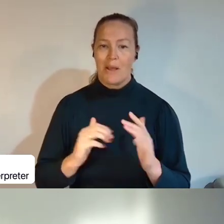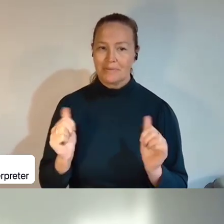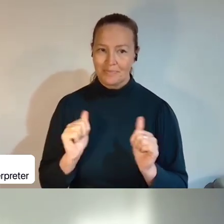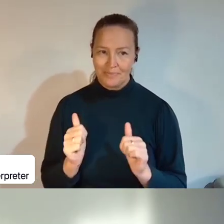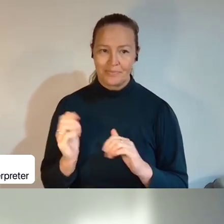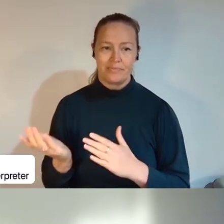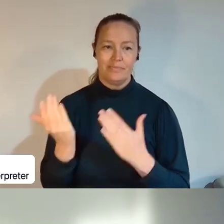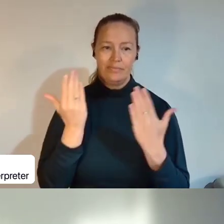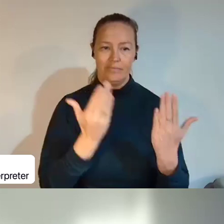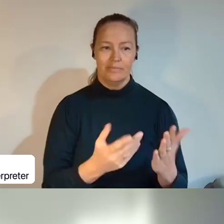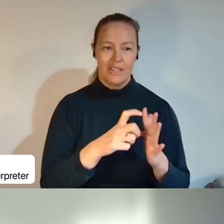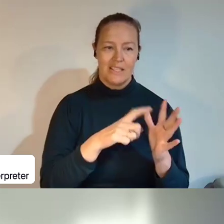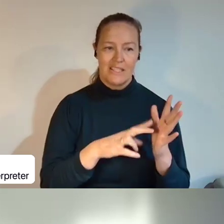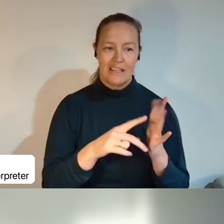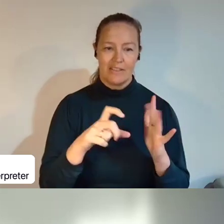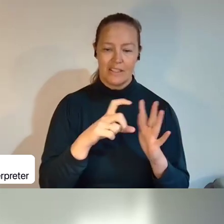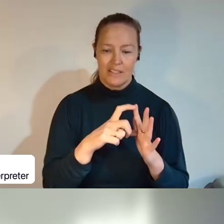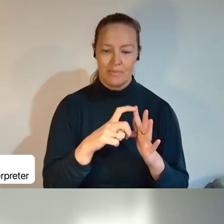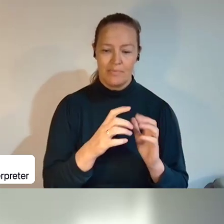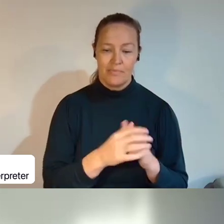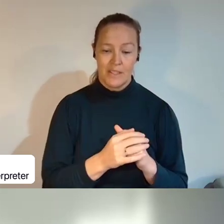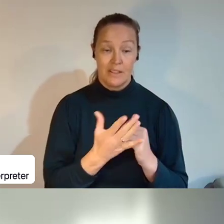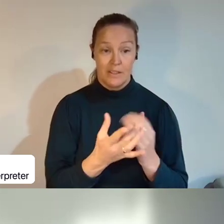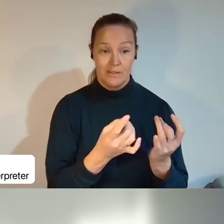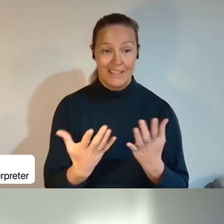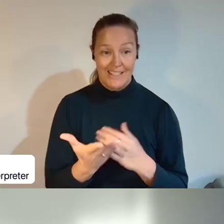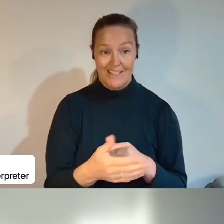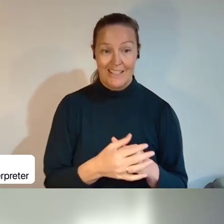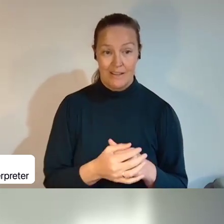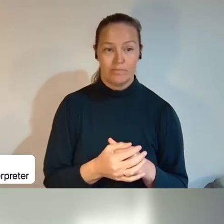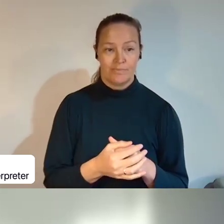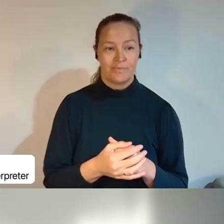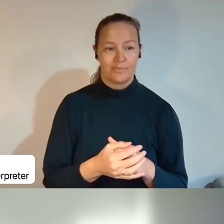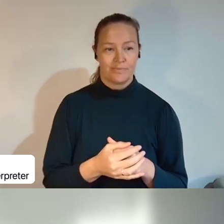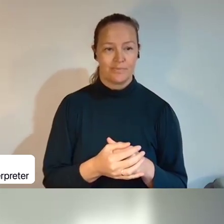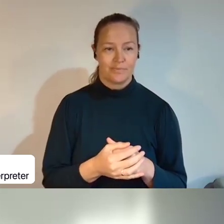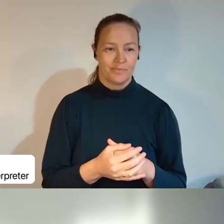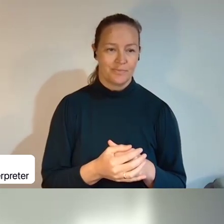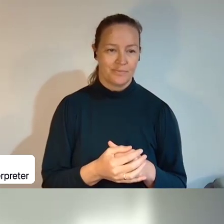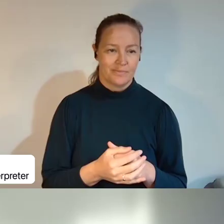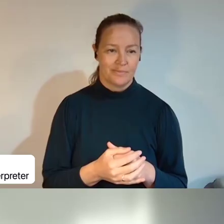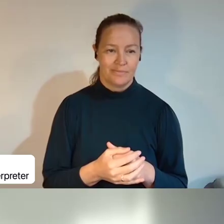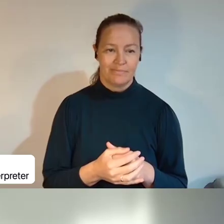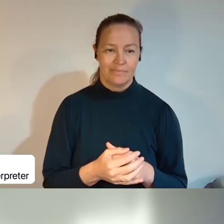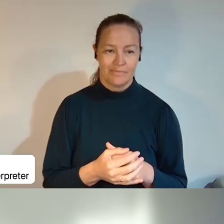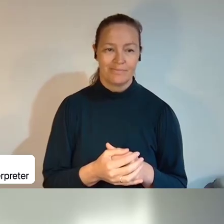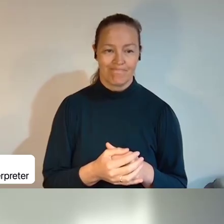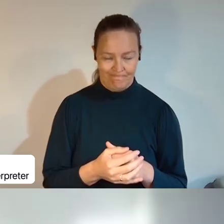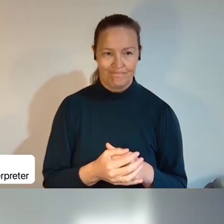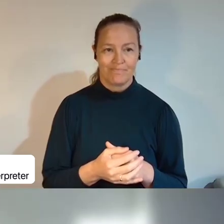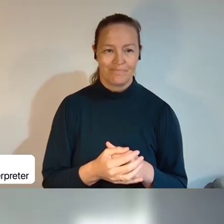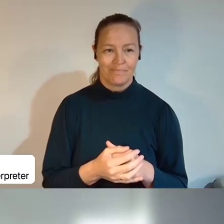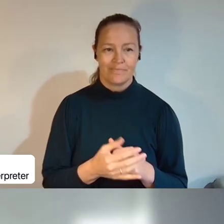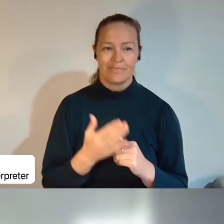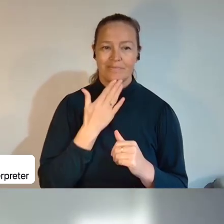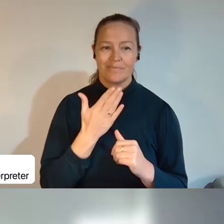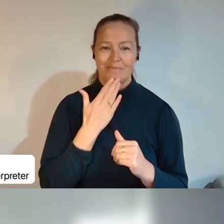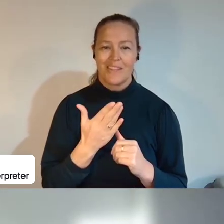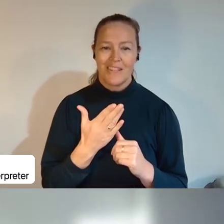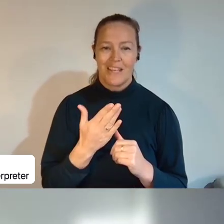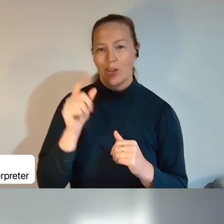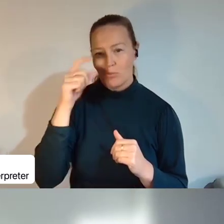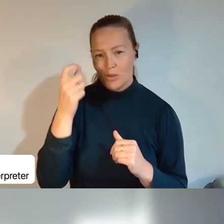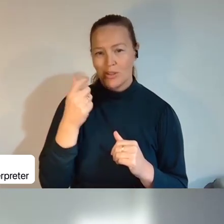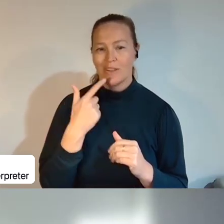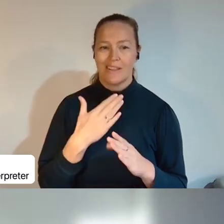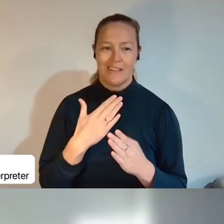pass to David. Are you ready, David? Yeah. Thank you very much, Mojo, and thank you very much,